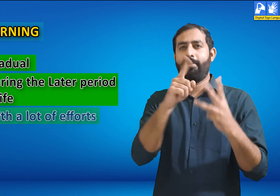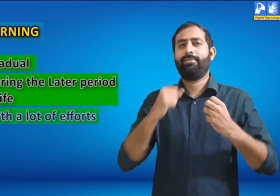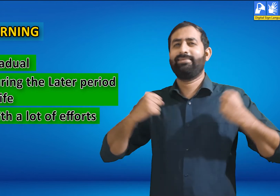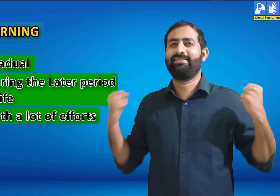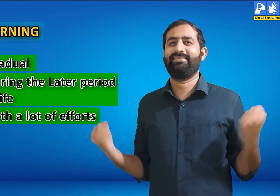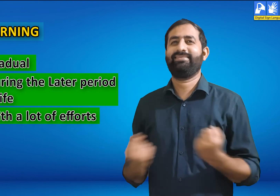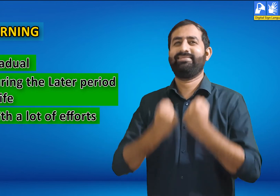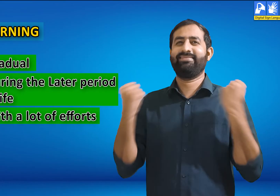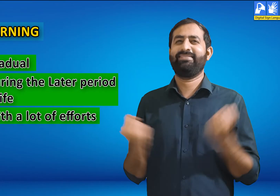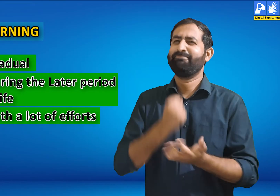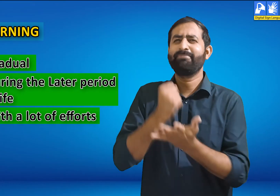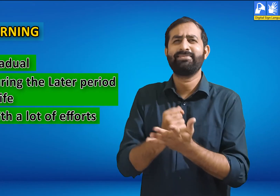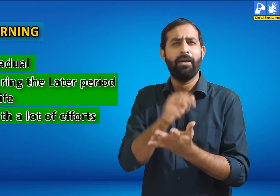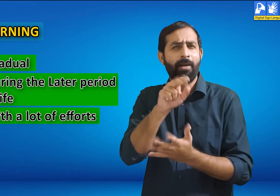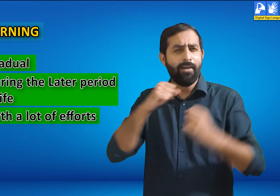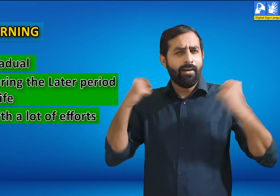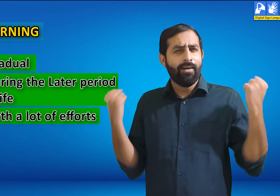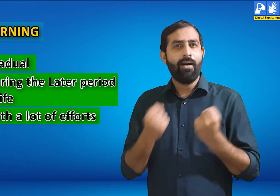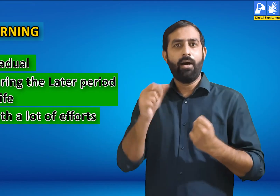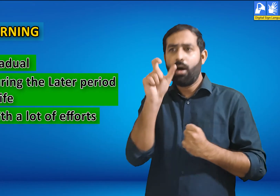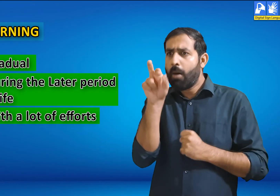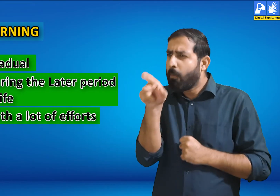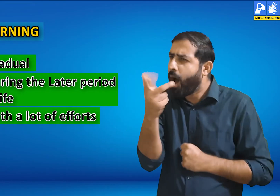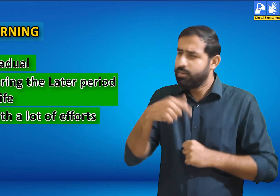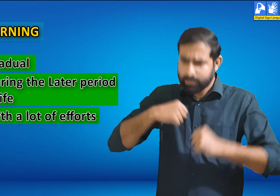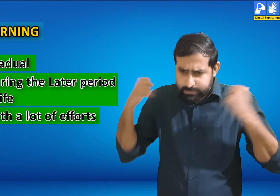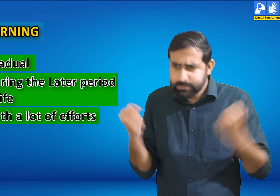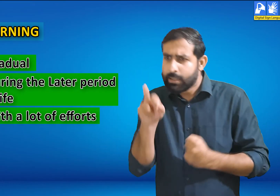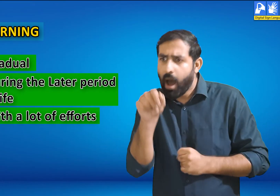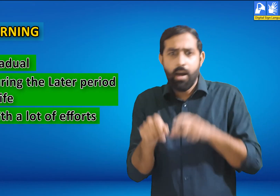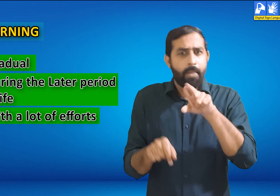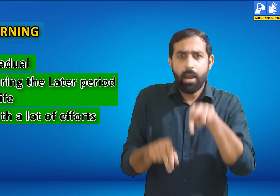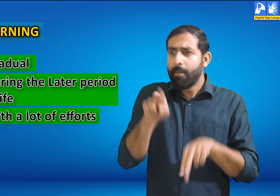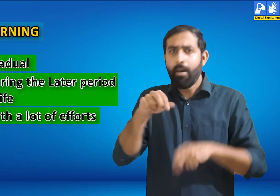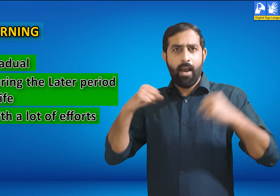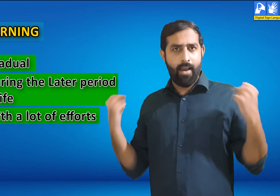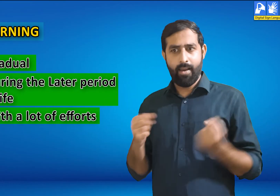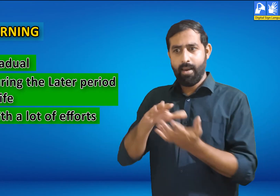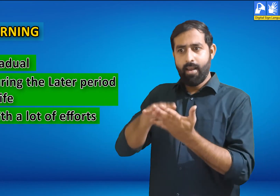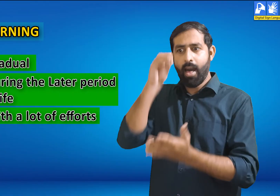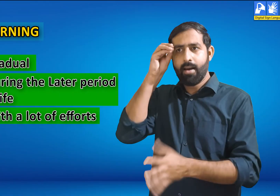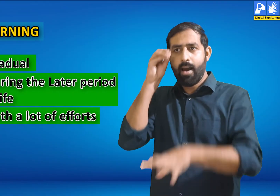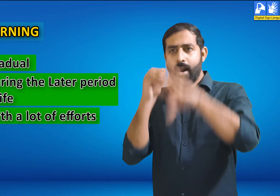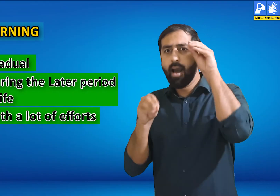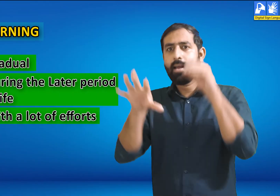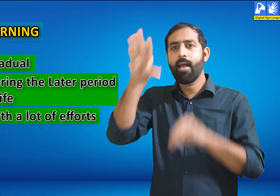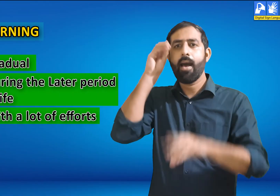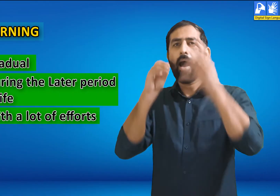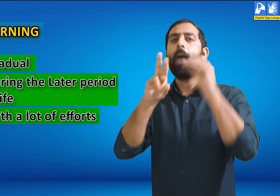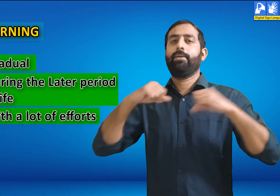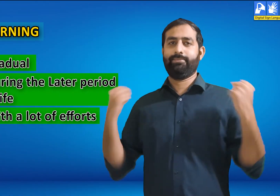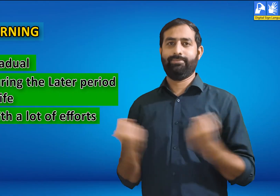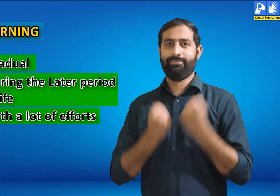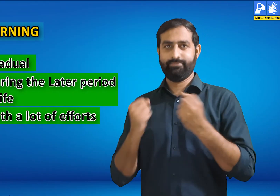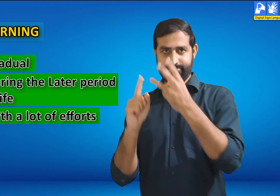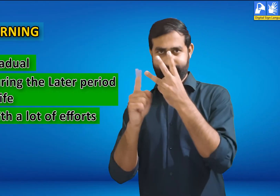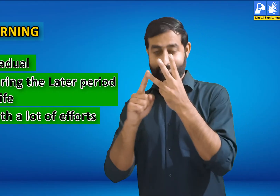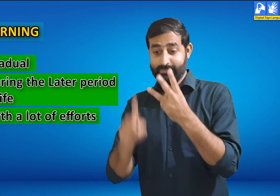It requires conscious effort.